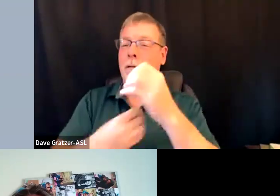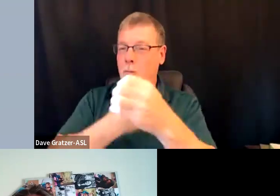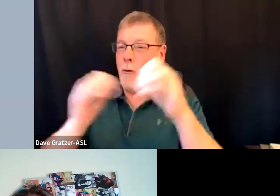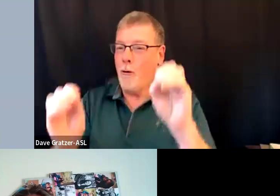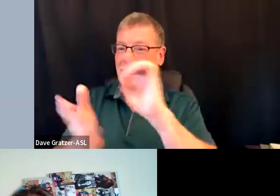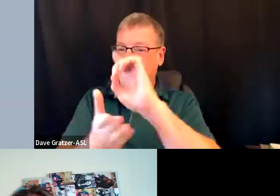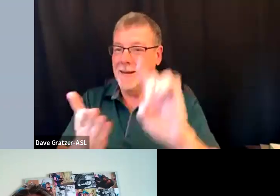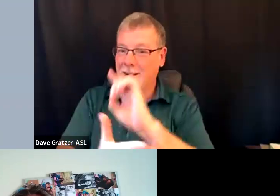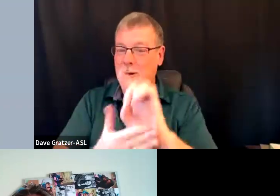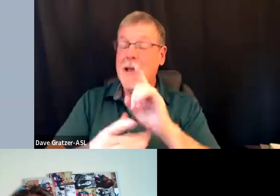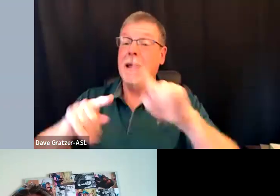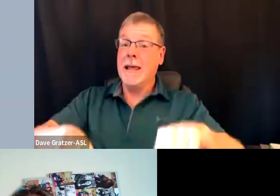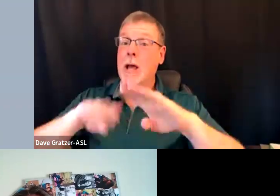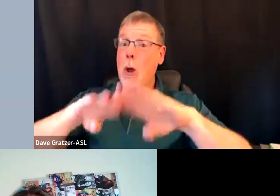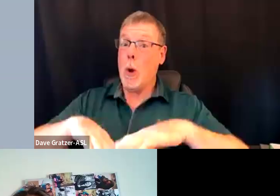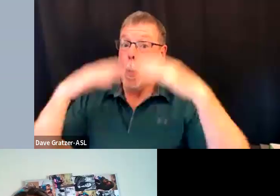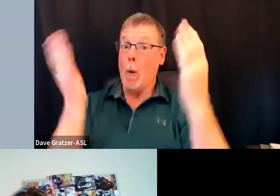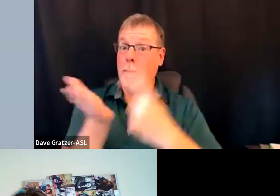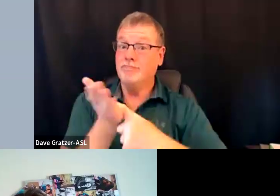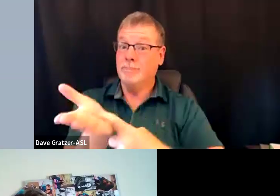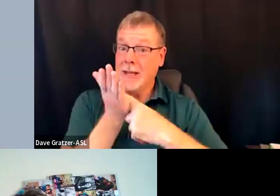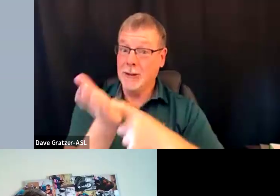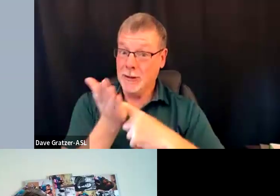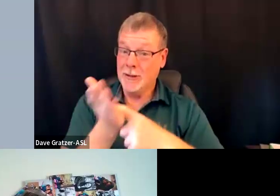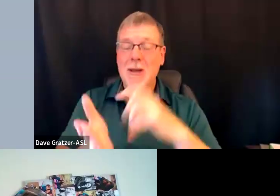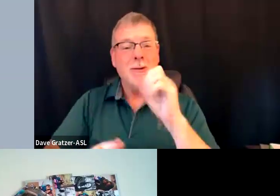This is an open format discussion, so your opportunity